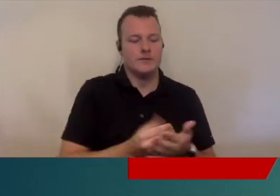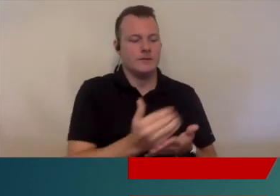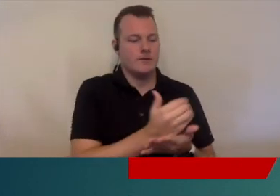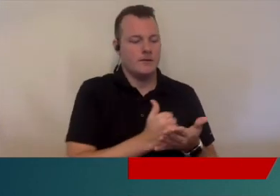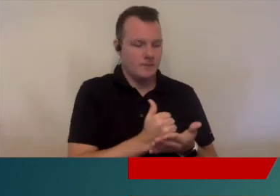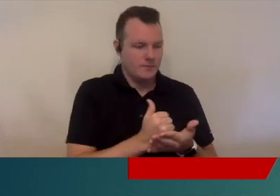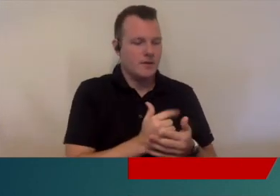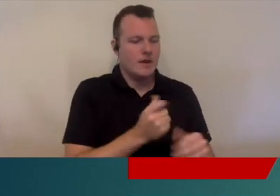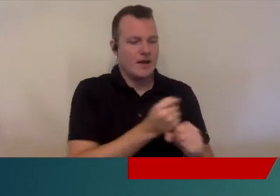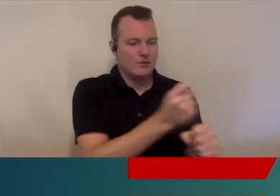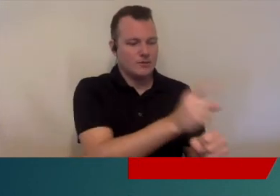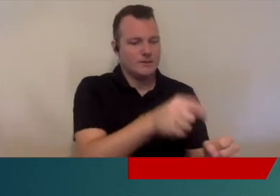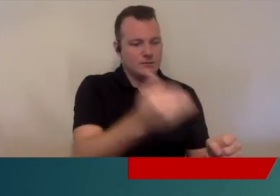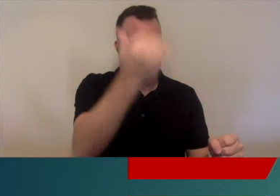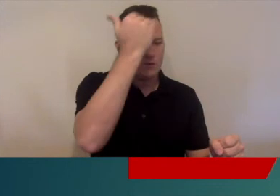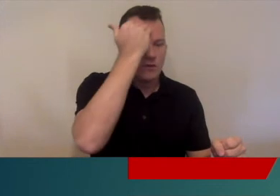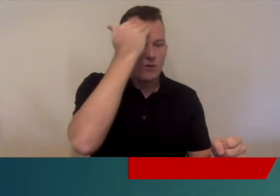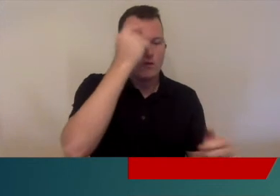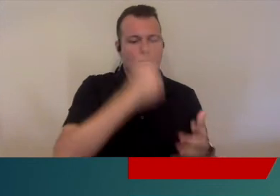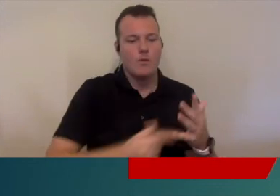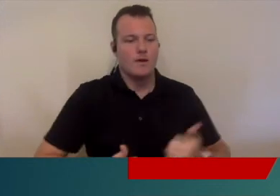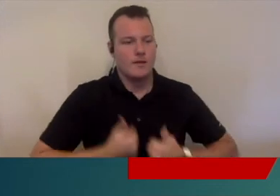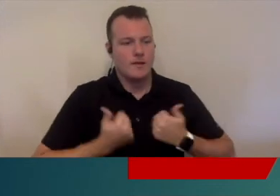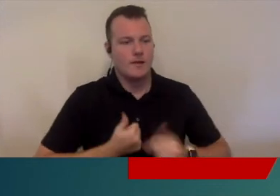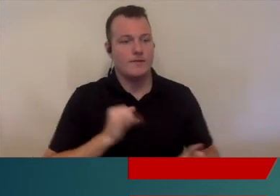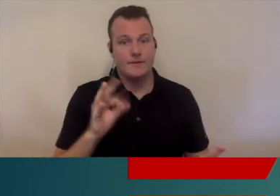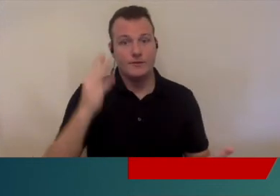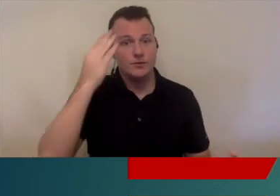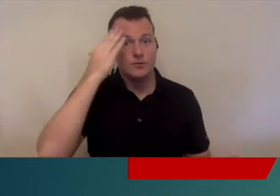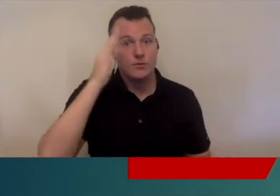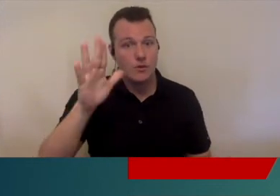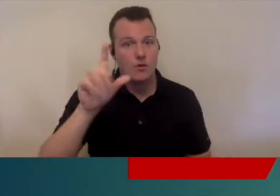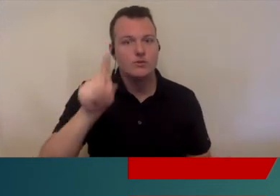to know what you need to live. And if you're not sure of that, stay tuned in